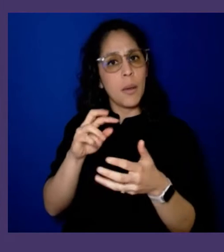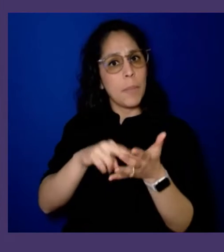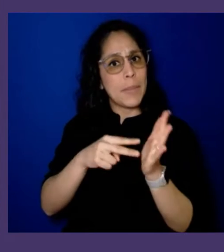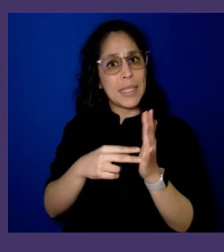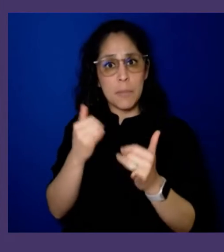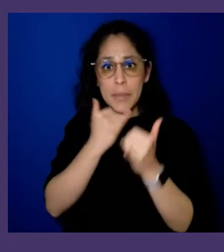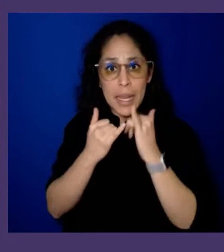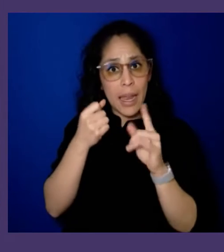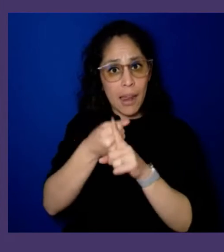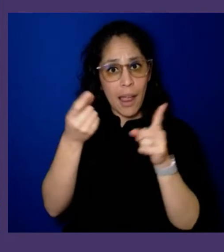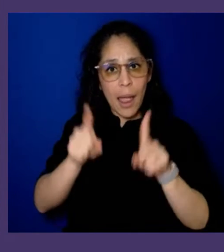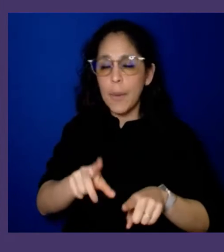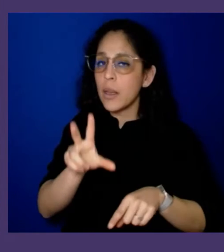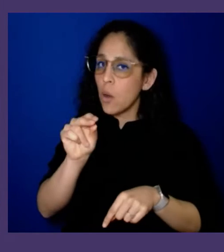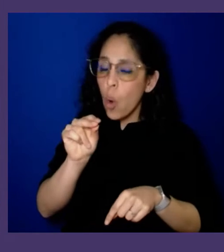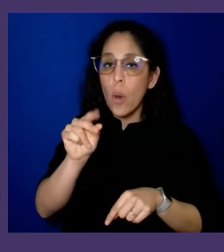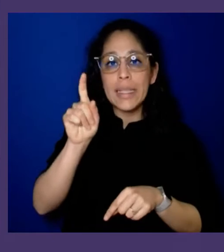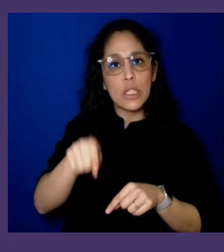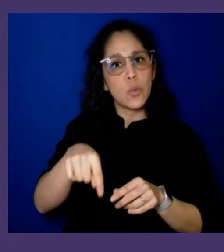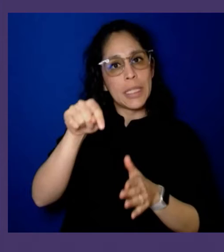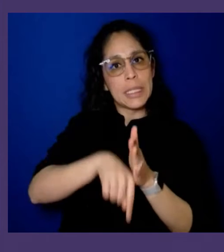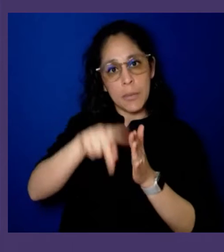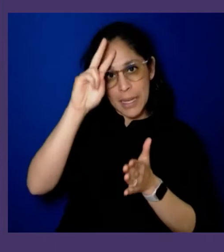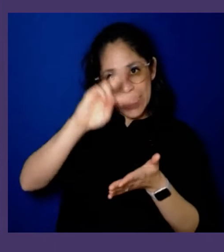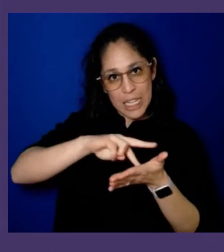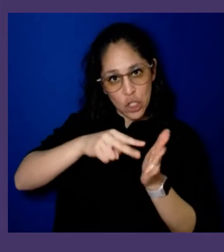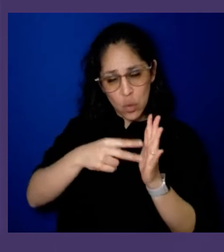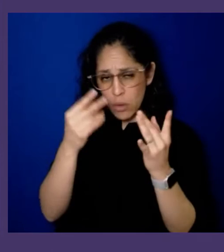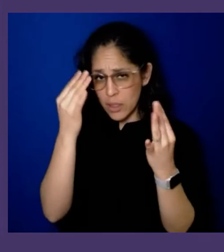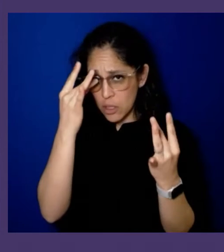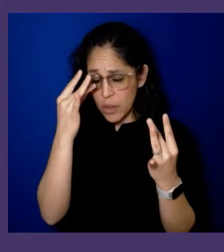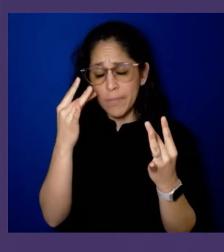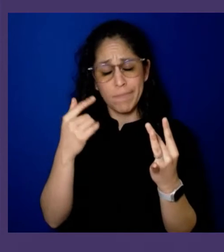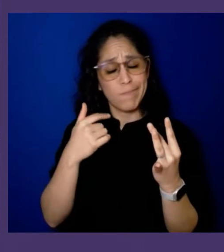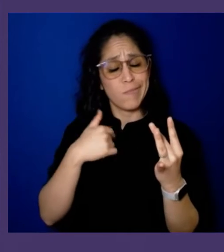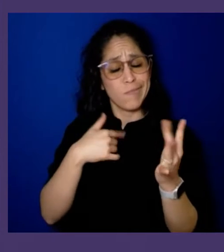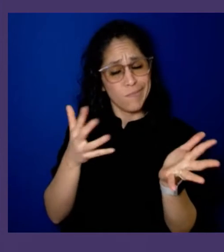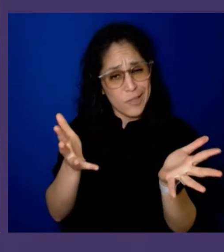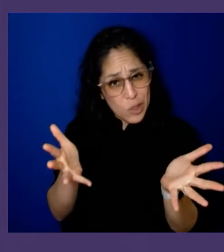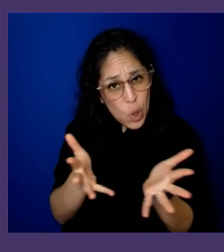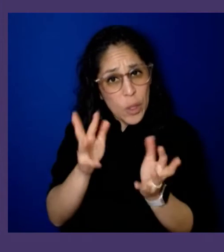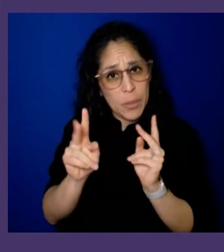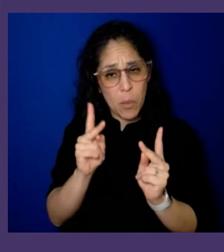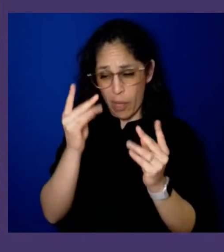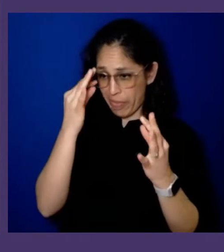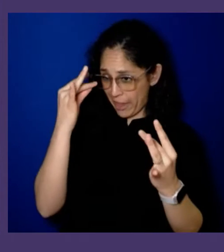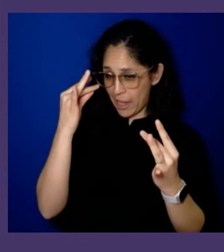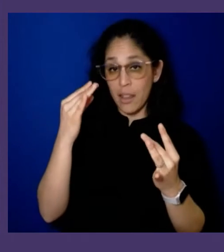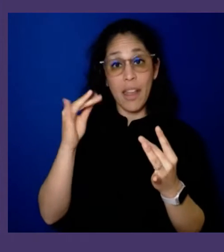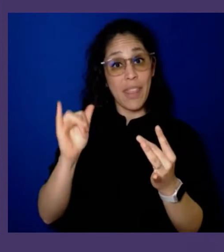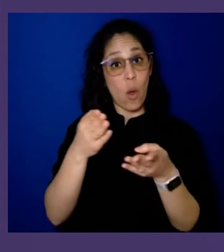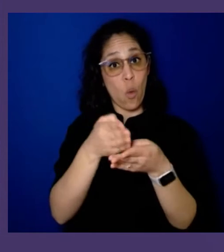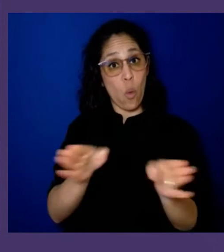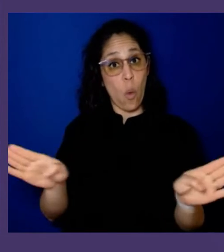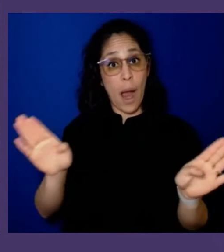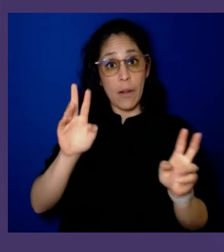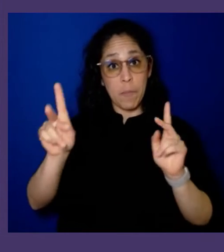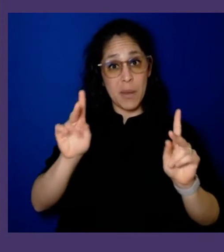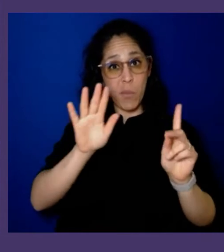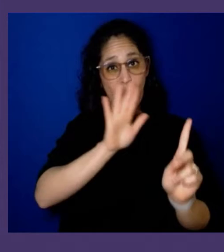I highly encouraged people to think about this. Include a wider range of people and people with disabilities in their design process